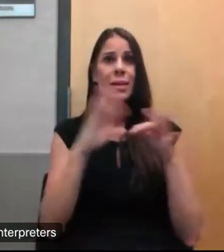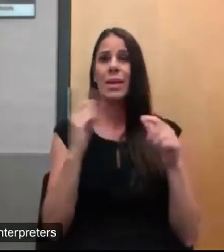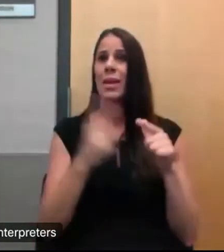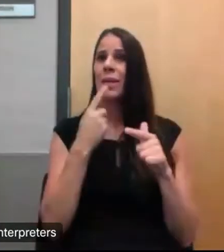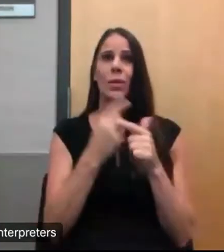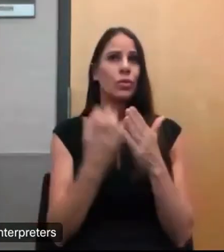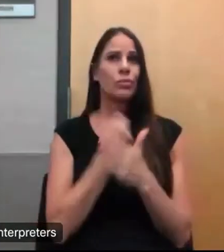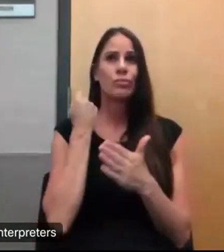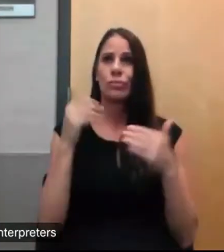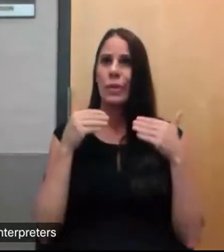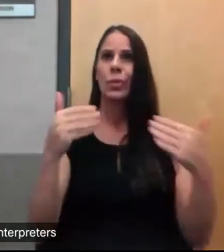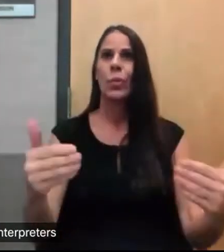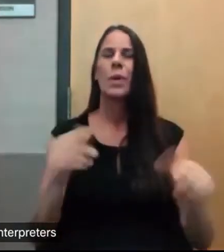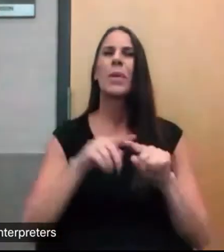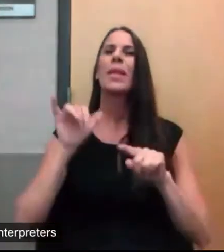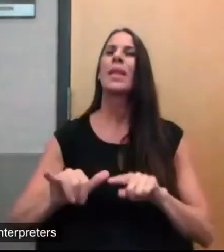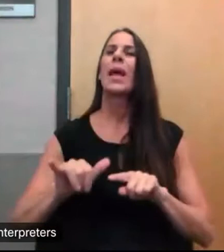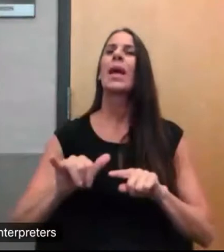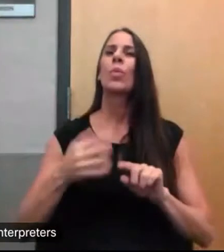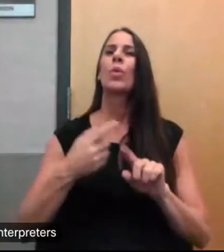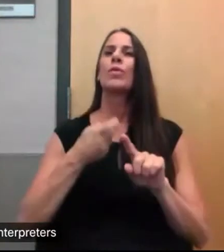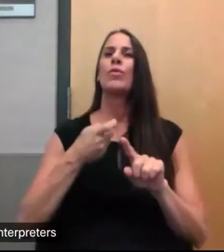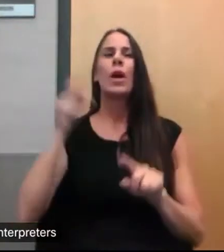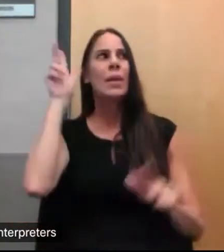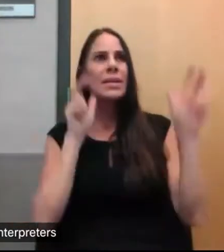on that listing that we were doing in social and people were just raising the red flags